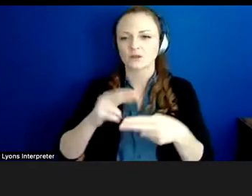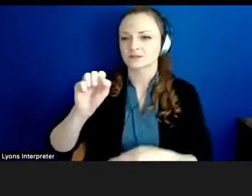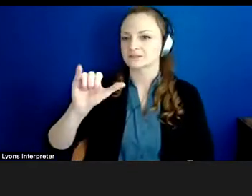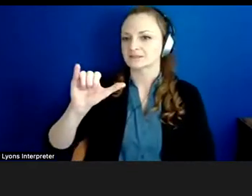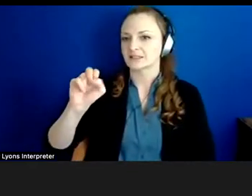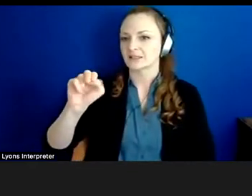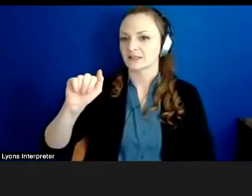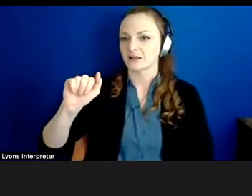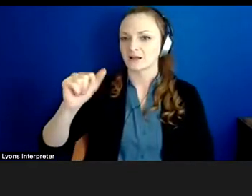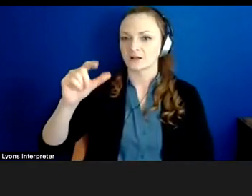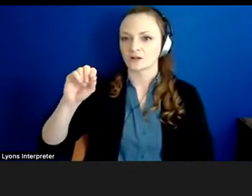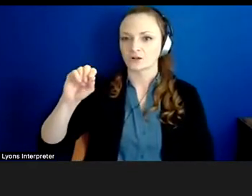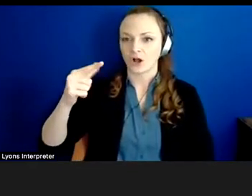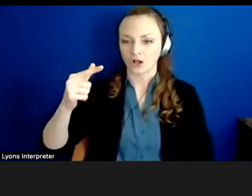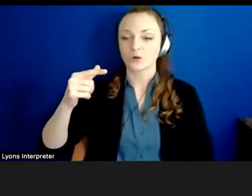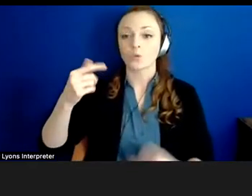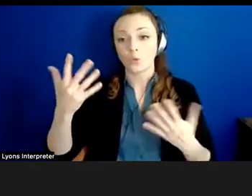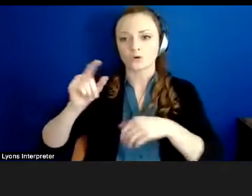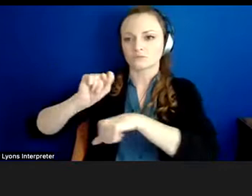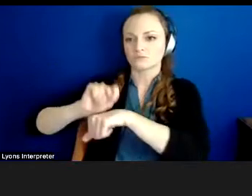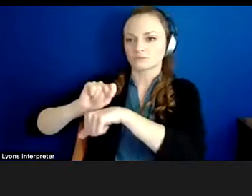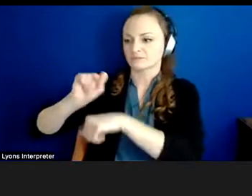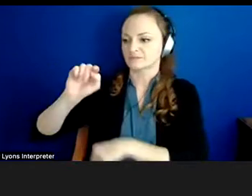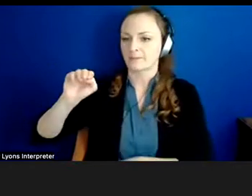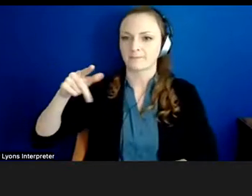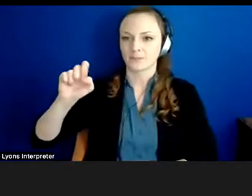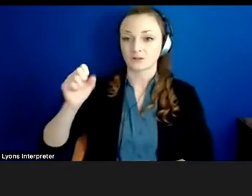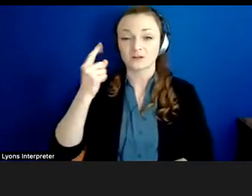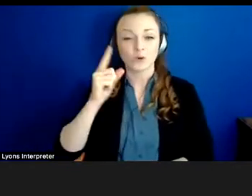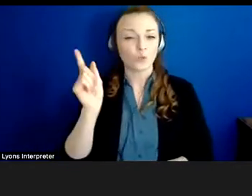take place in synagogues. 19:10:03 It mostly takes place in the home.